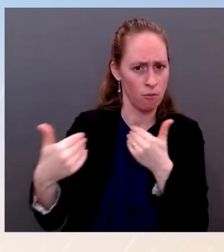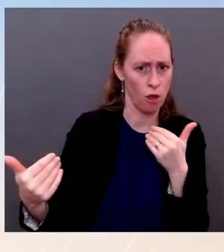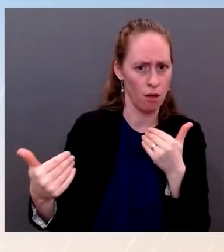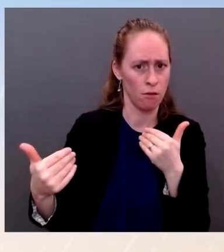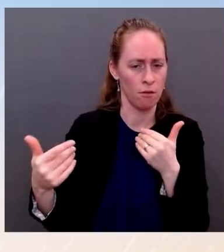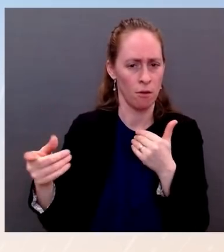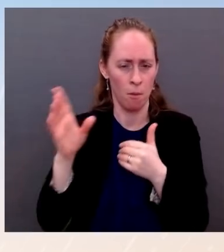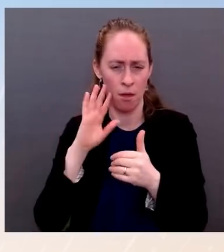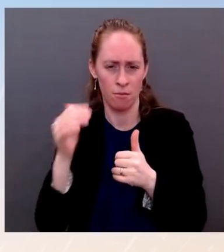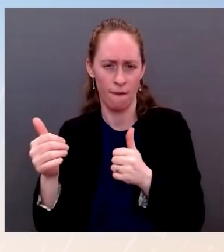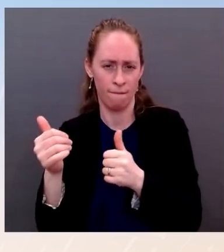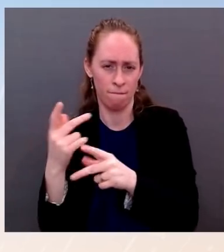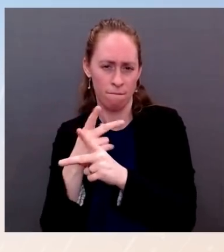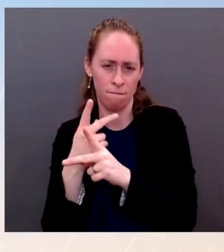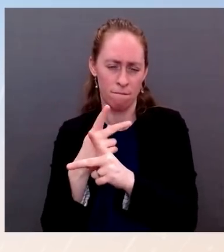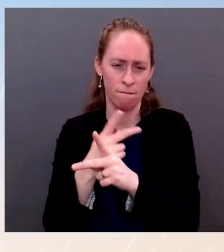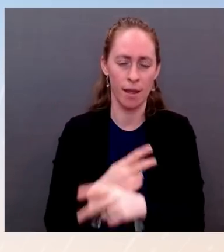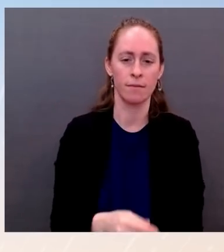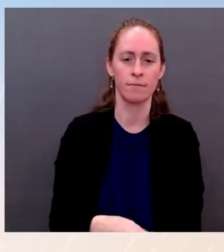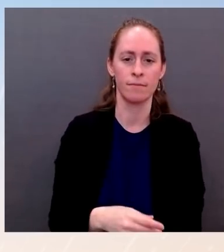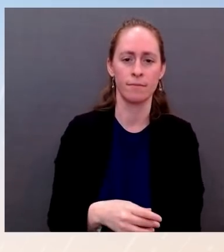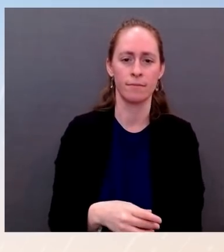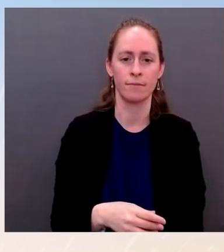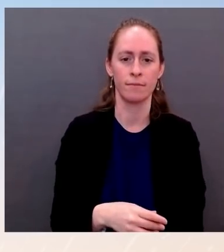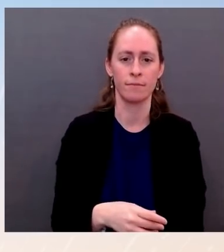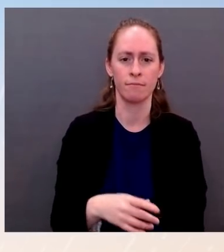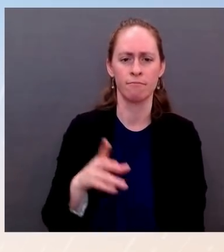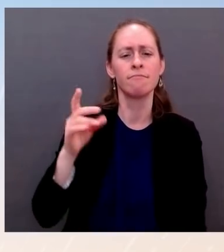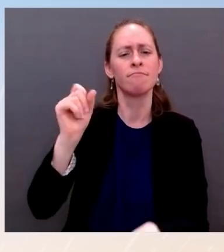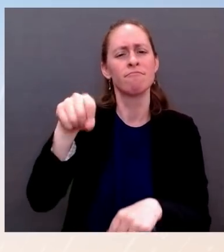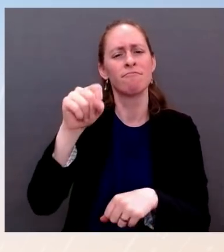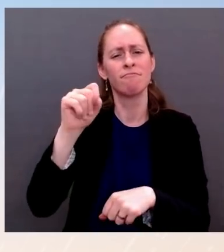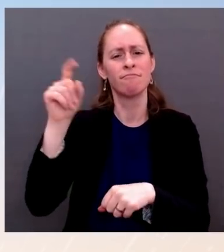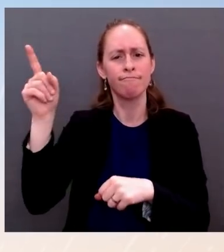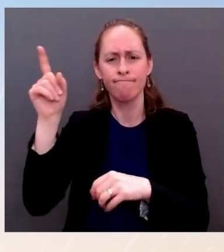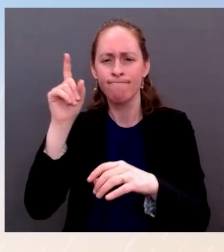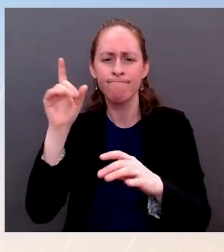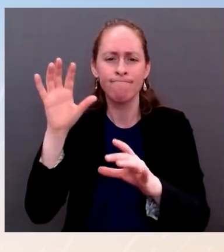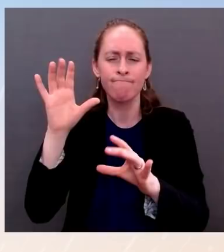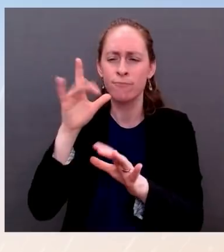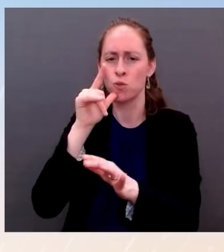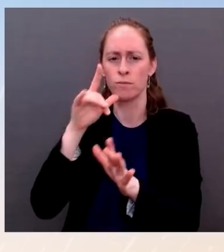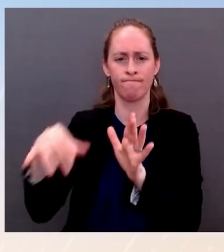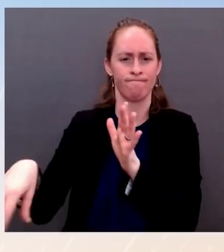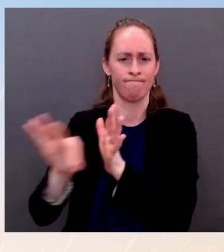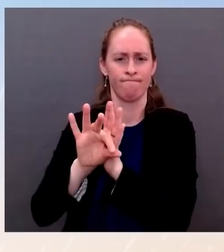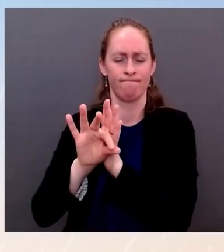which is an essential part of addressing this. But I would also note: Beyond that, how the President really looks at this